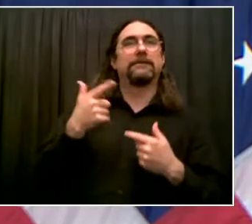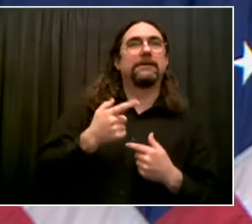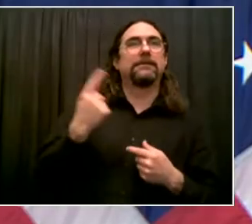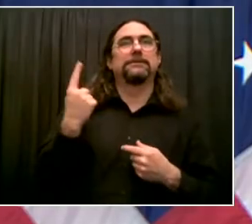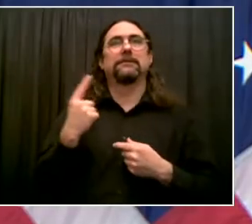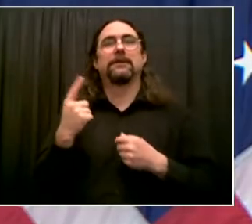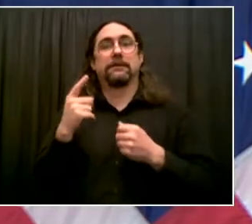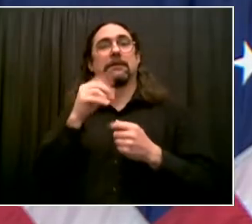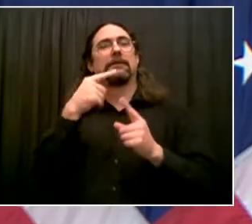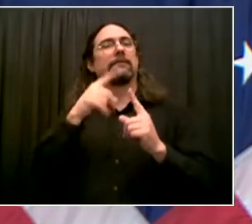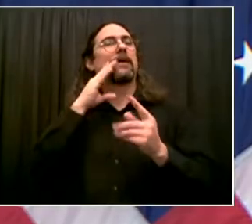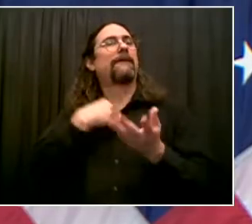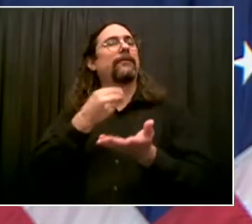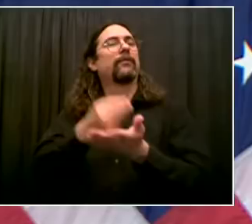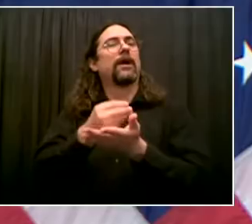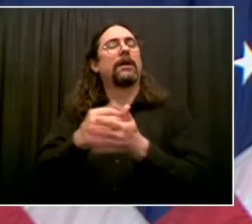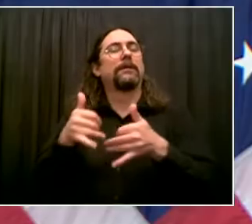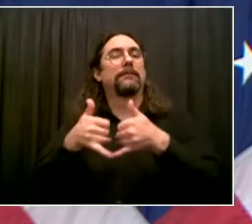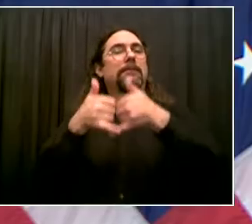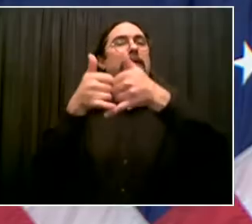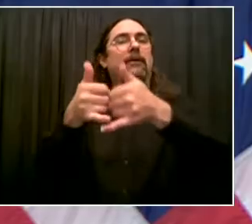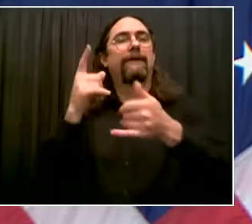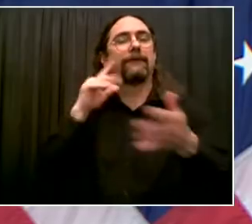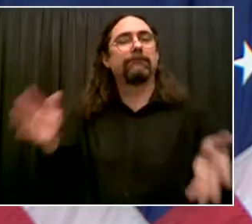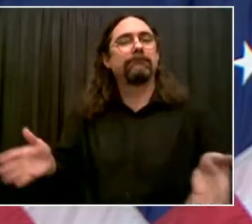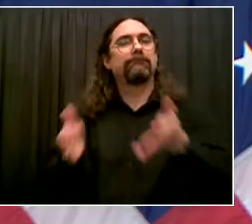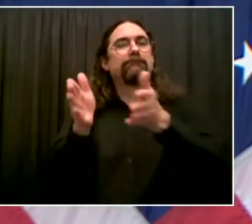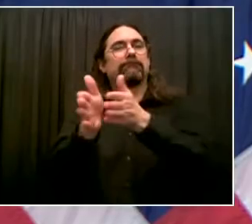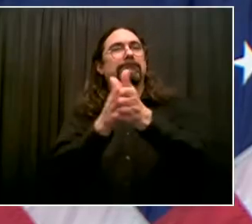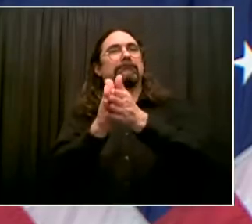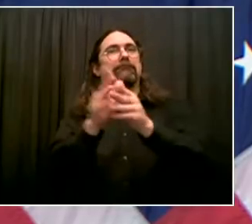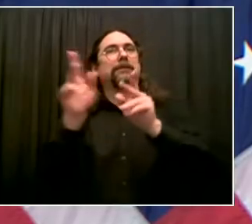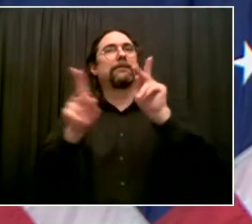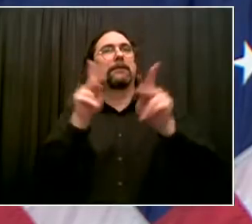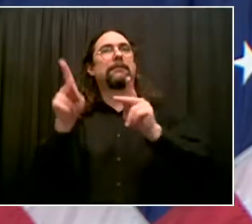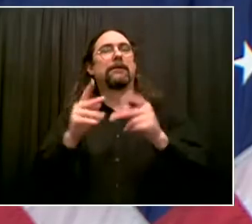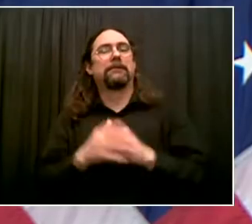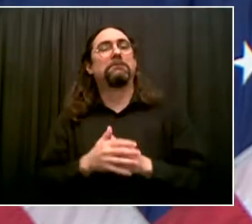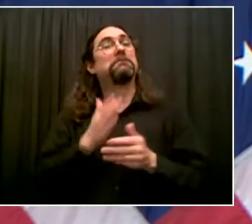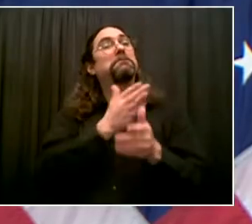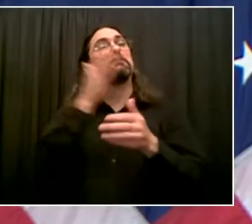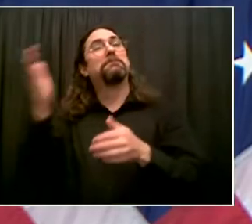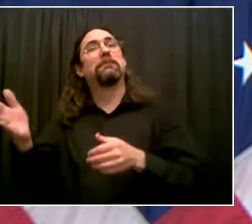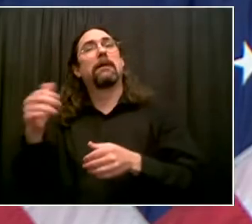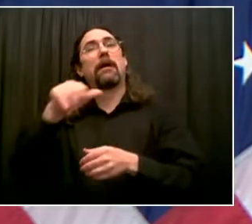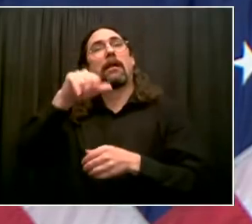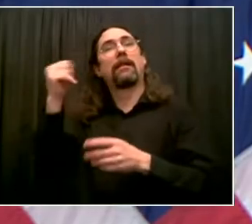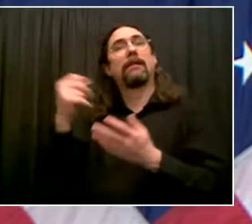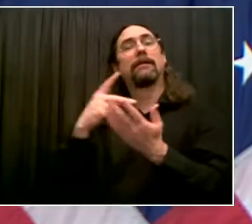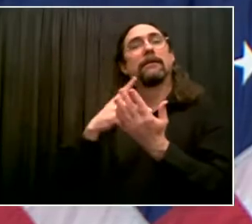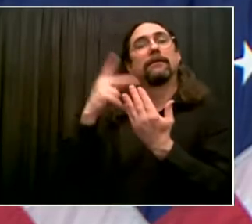UTILIZE THE HOTLINE AND YOU CAN BE COMPENSATED $1,000 FOR A